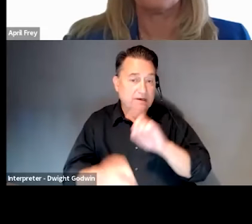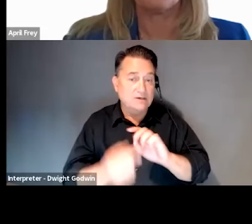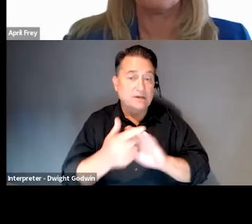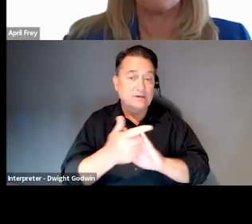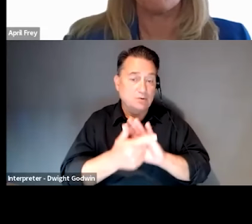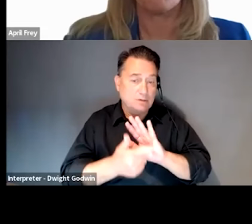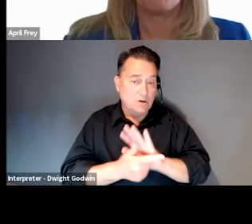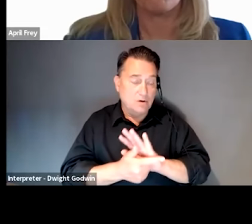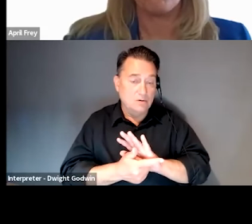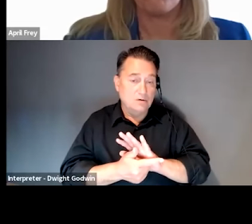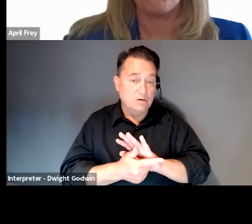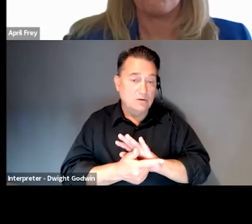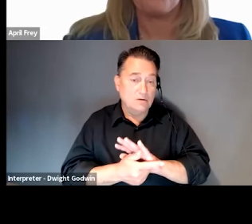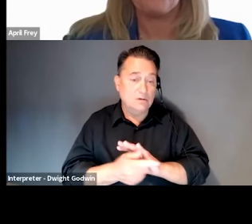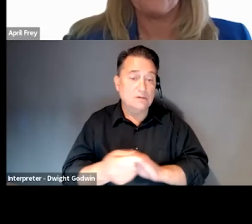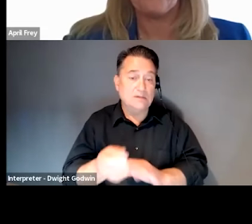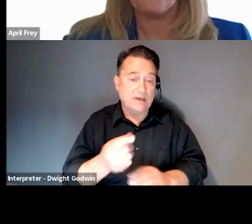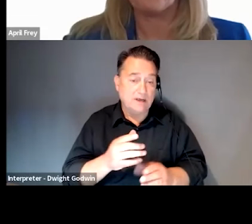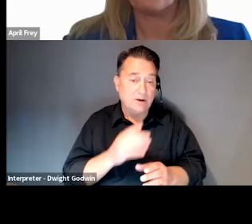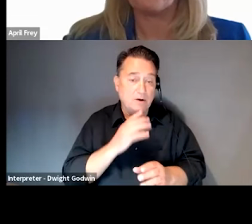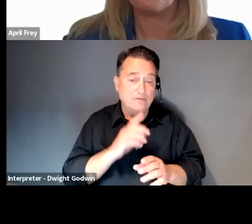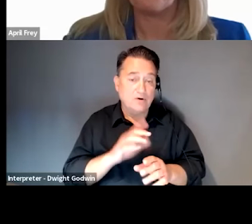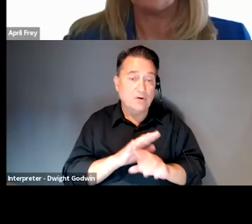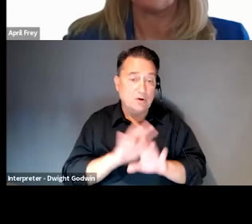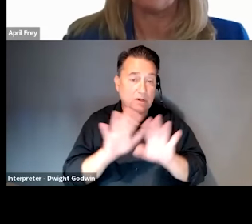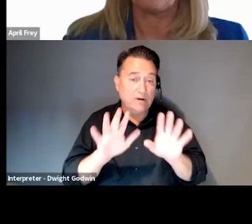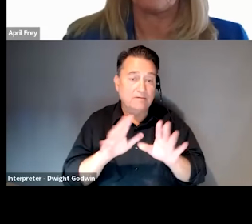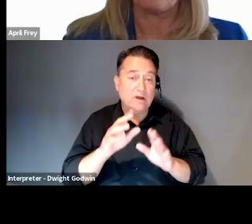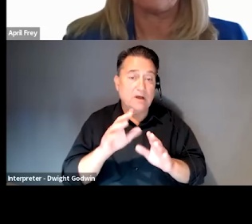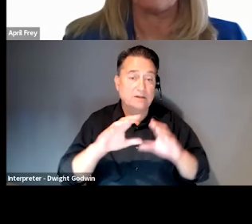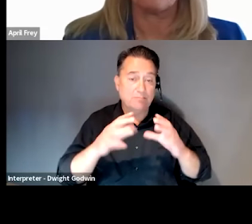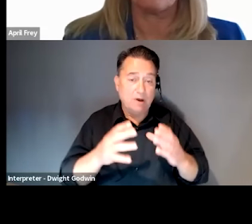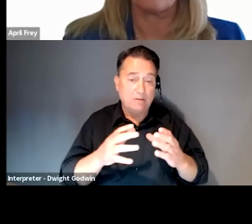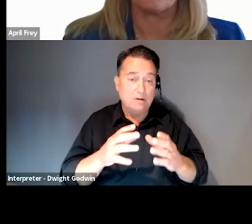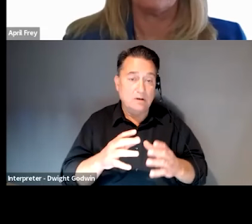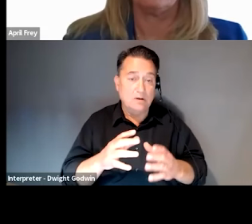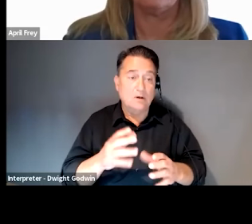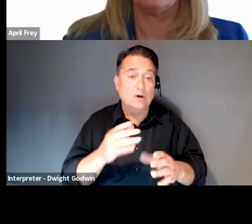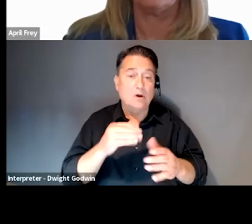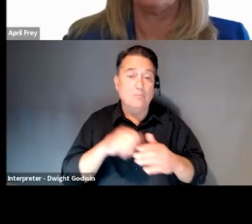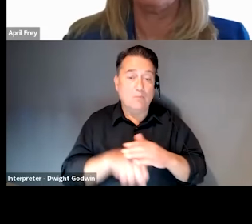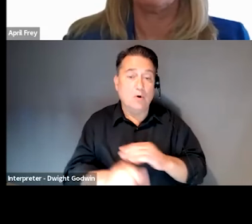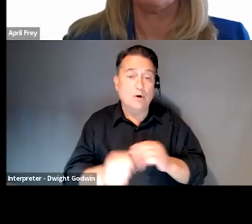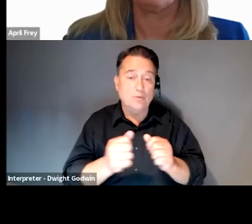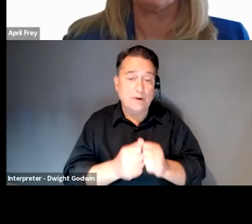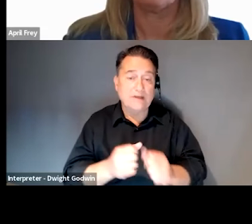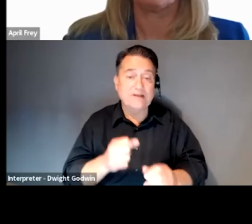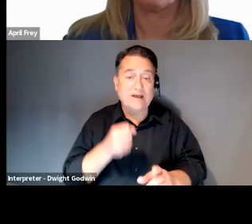They further clarify the population to include born with and affected by substance use withdrawal symptoms